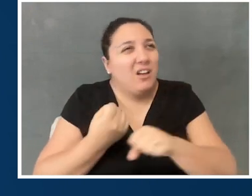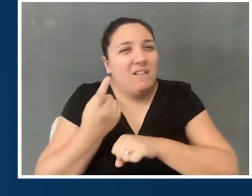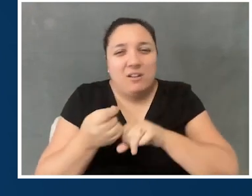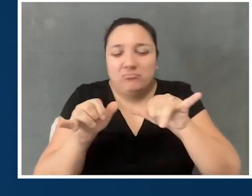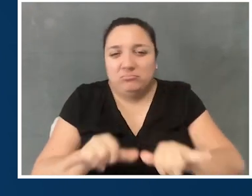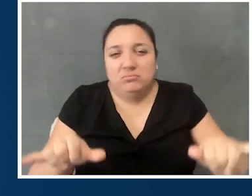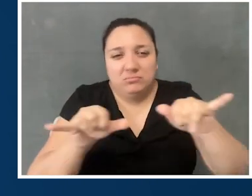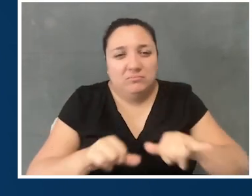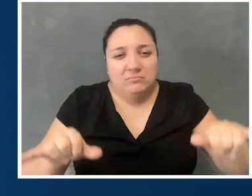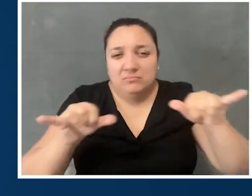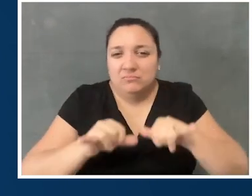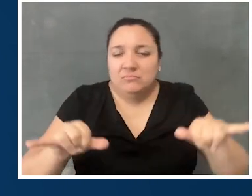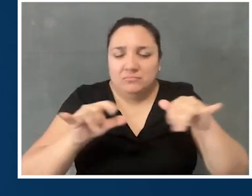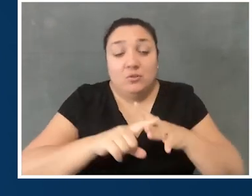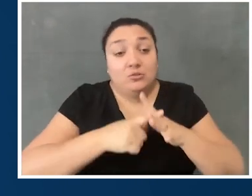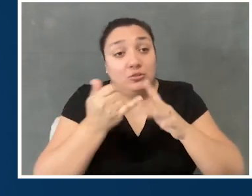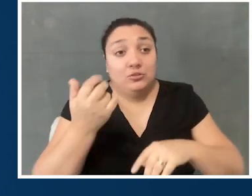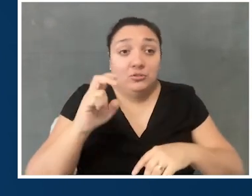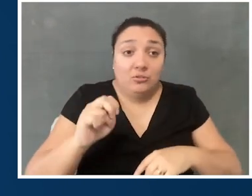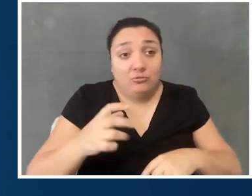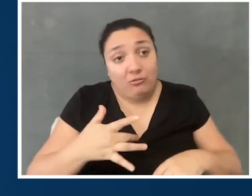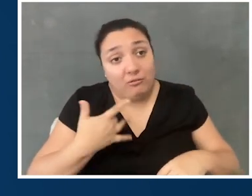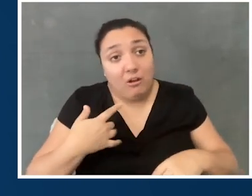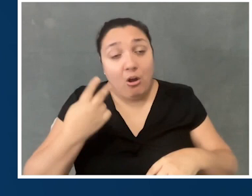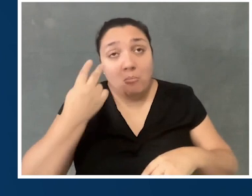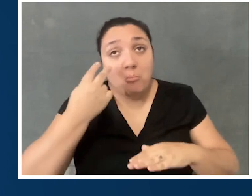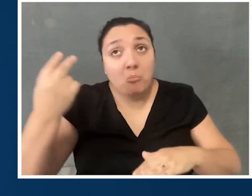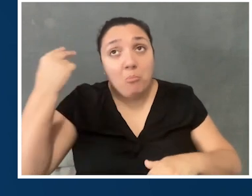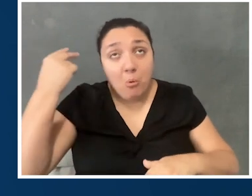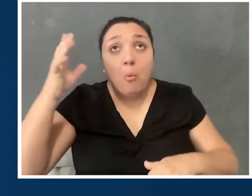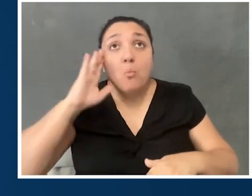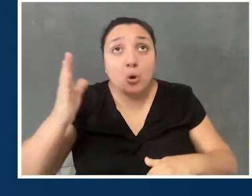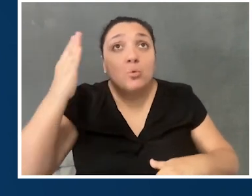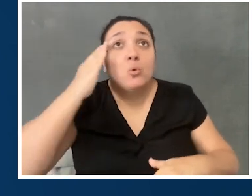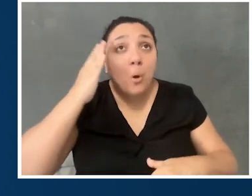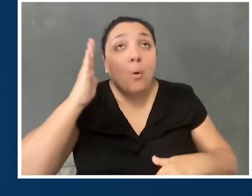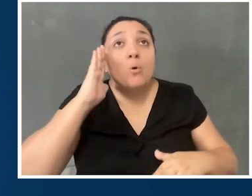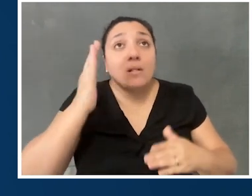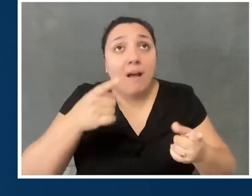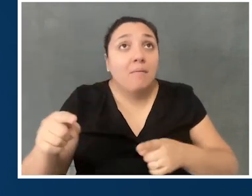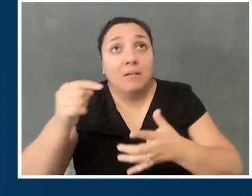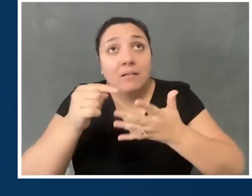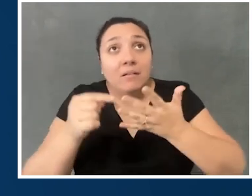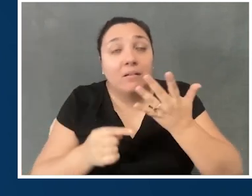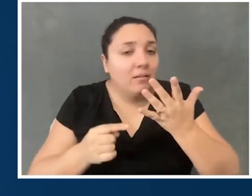of all the things that we think we know about that are going to happen and then so much more ends up happening.